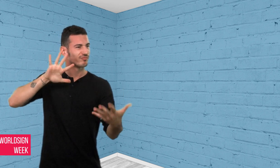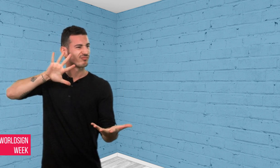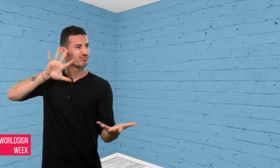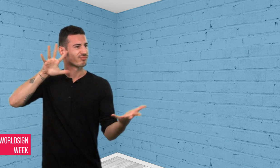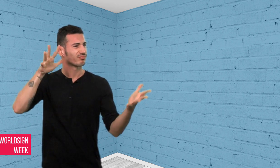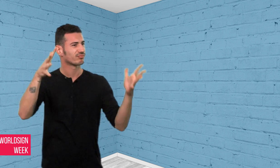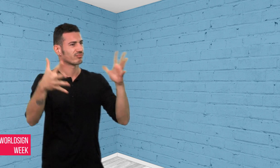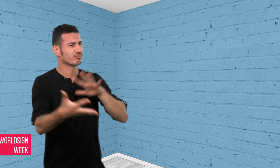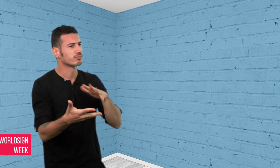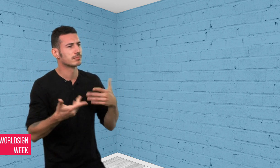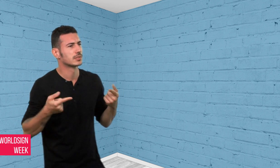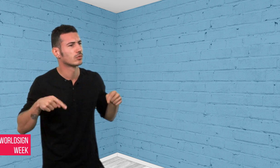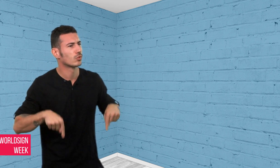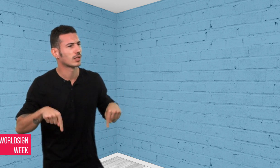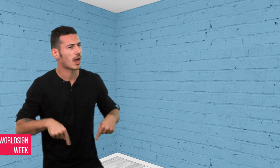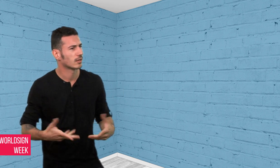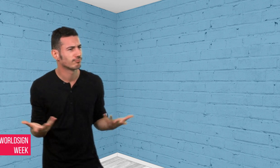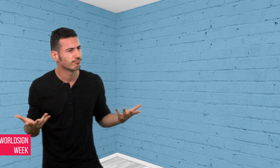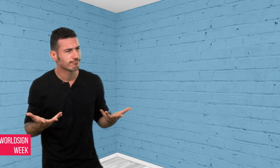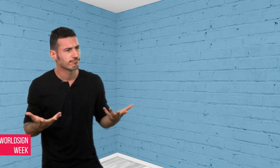forgotten 9/11.